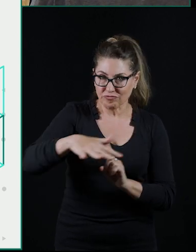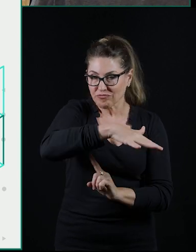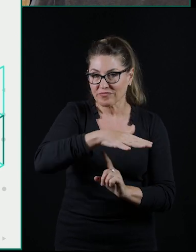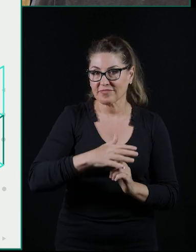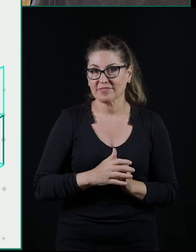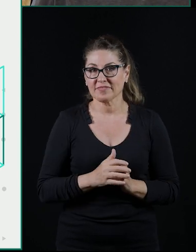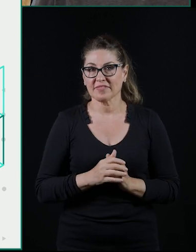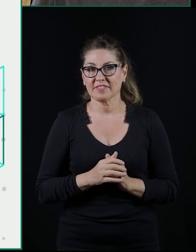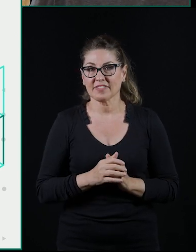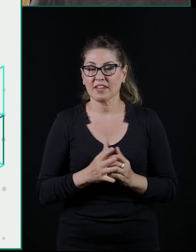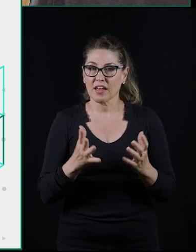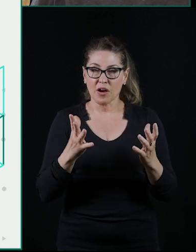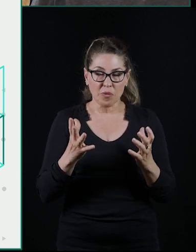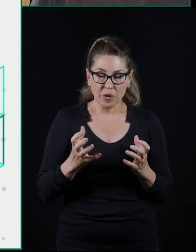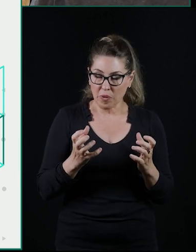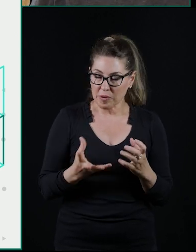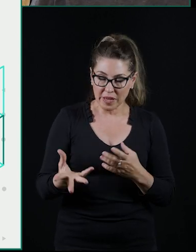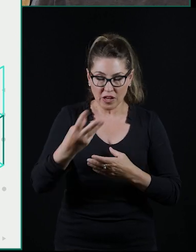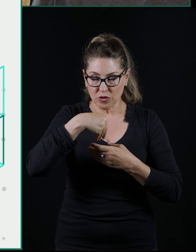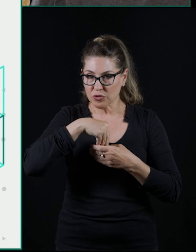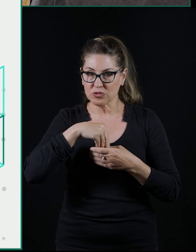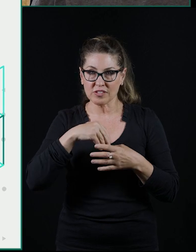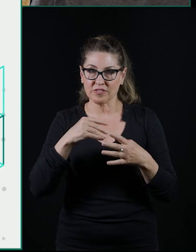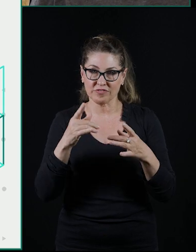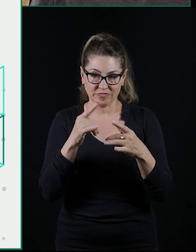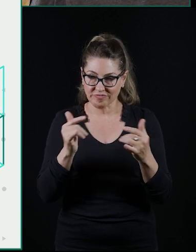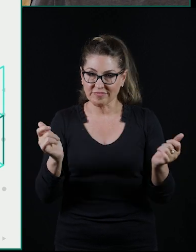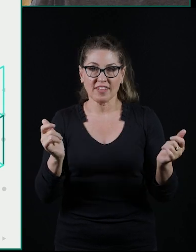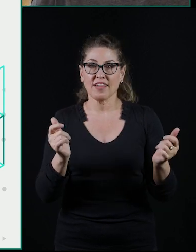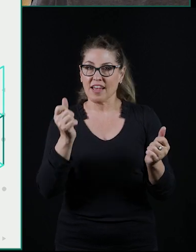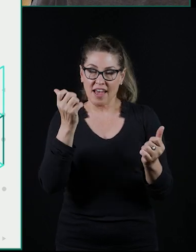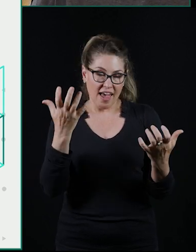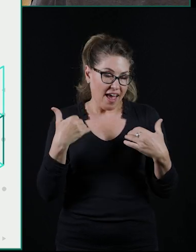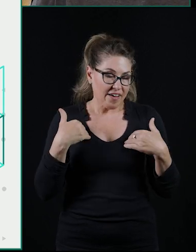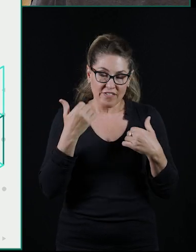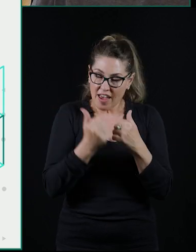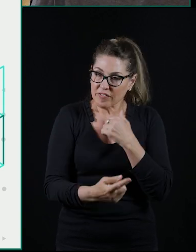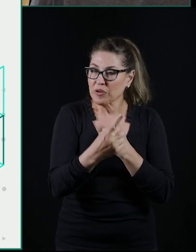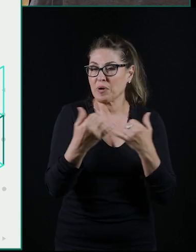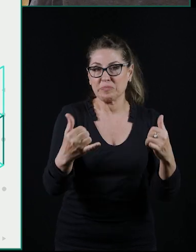We want to be inclusive. We want to have everyone playing no matter